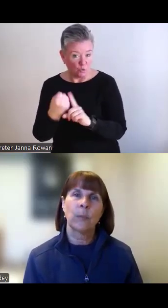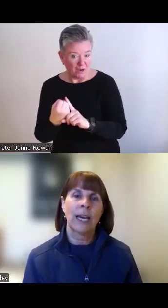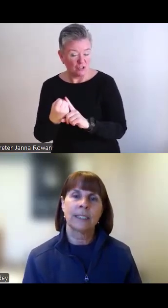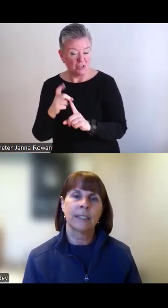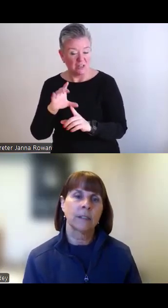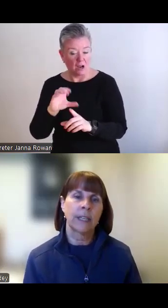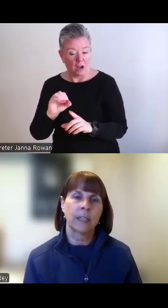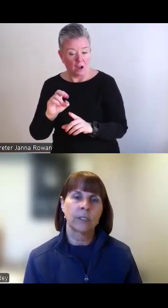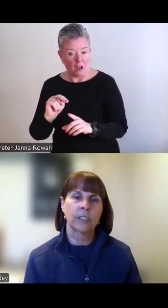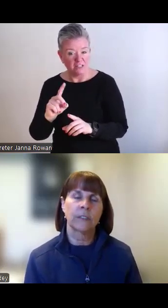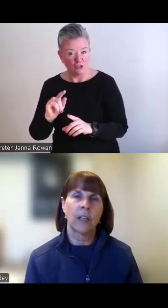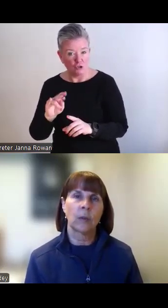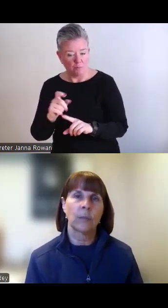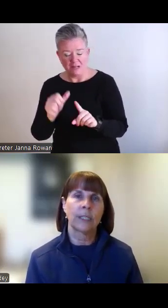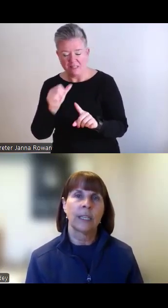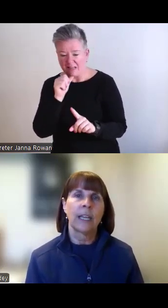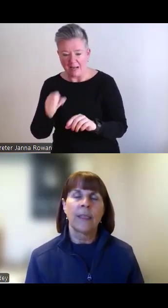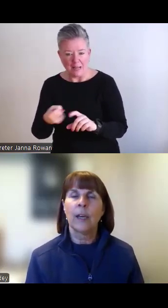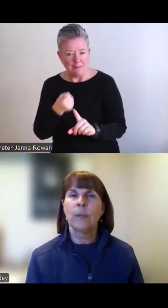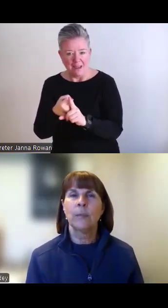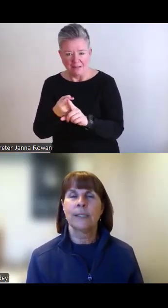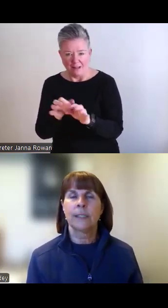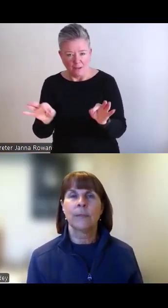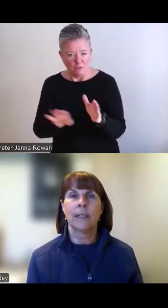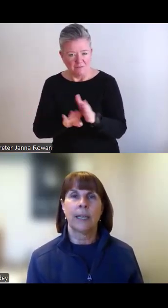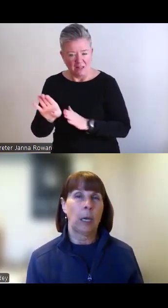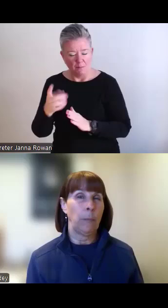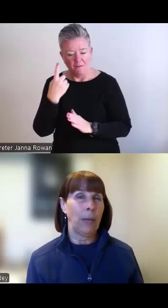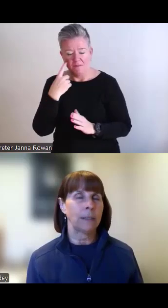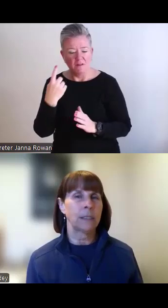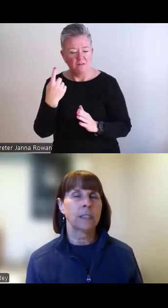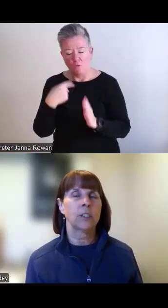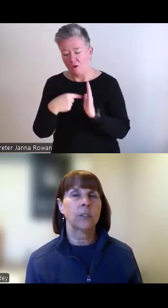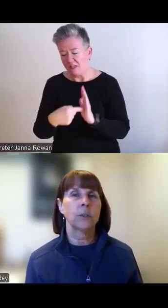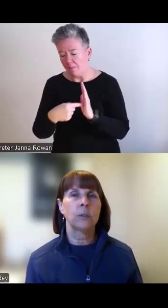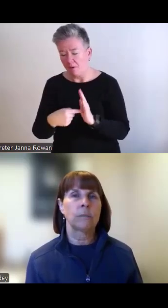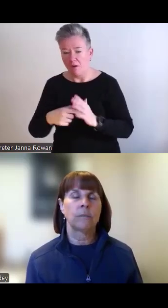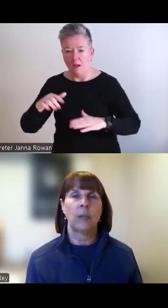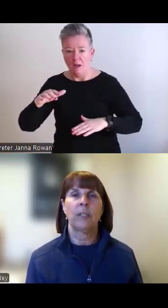they're impacting their language development. That might be something like a balance issue,